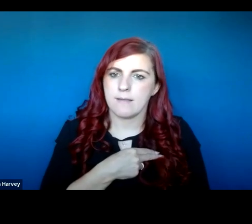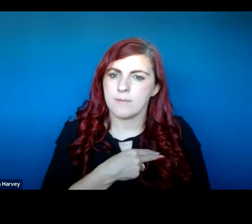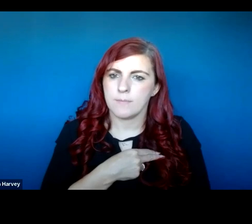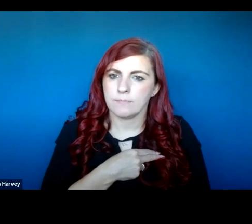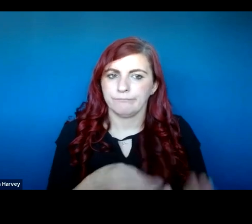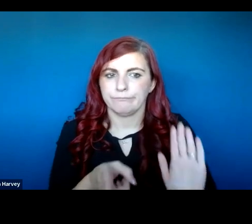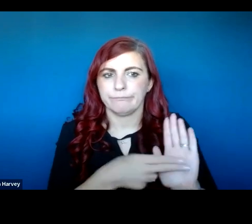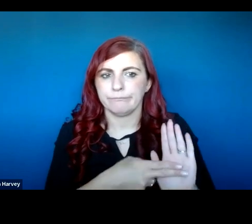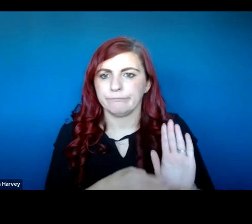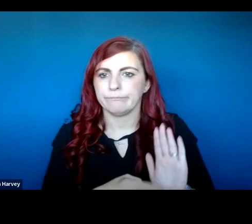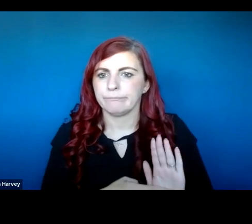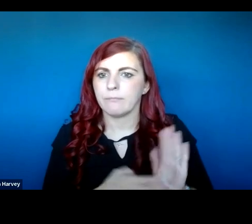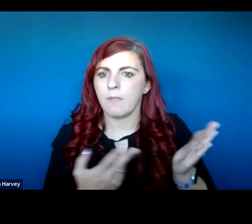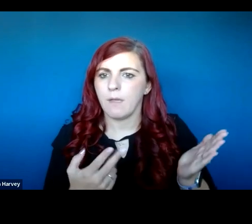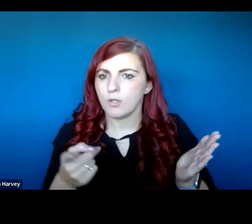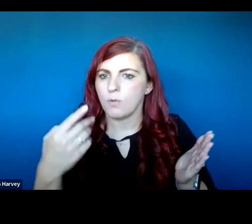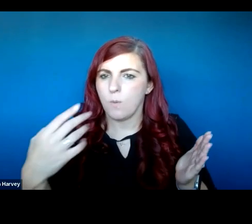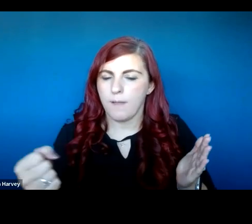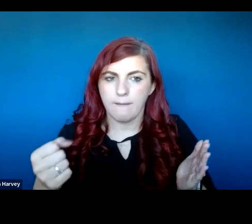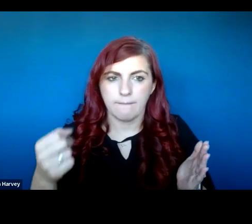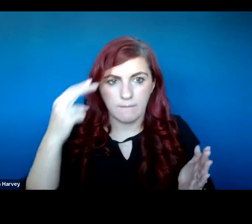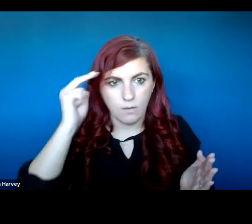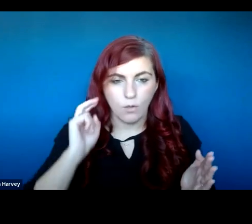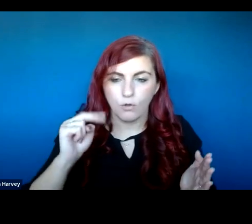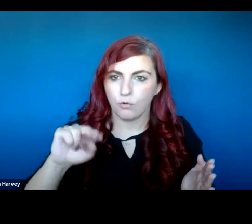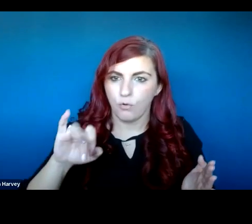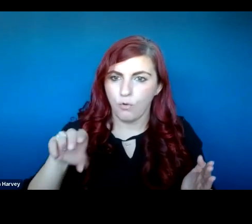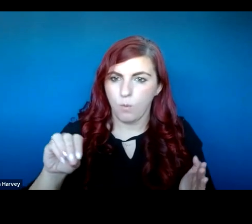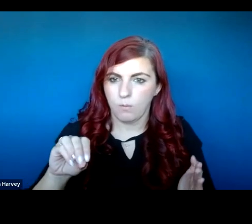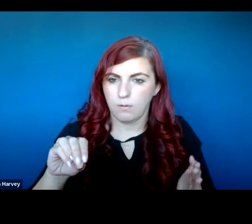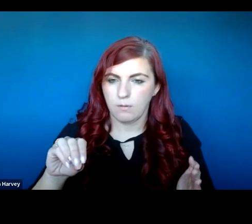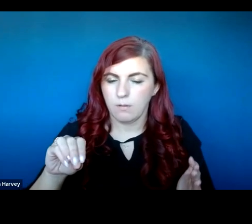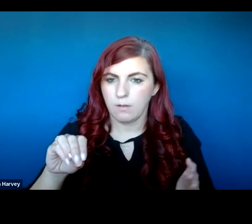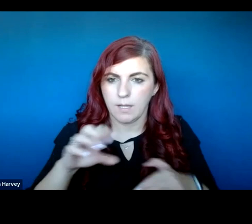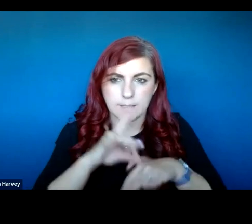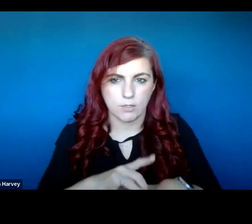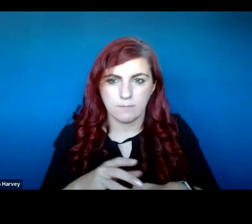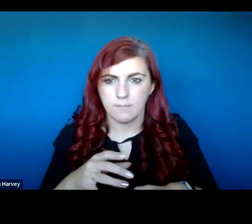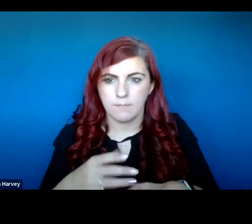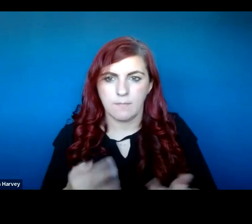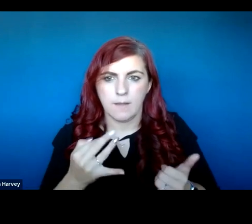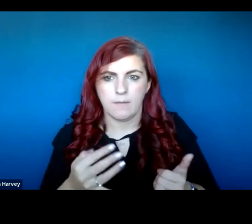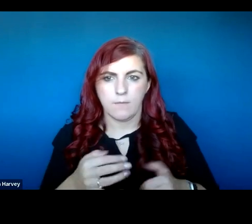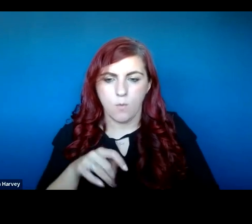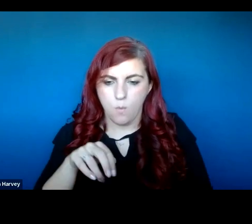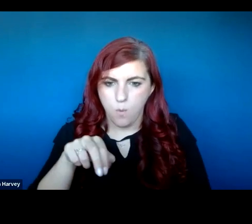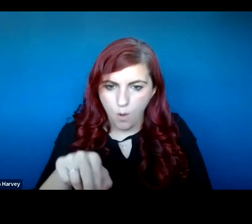You have a neurological condition when you walk, when you speak.